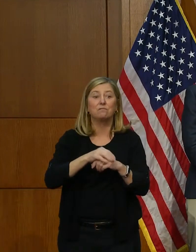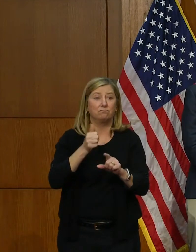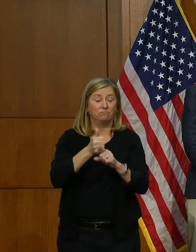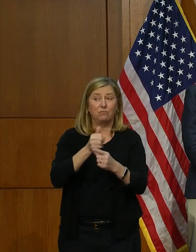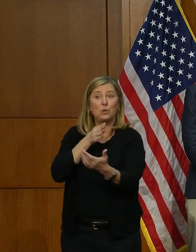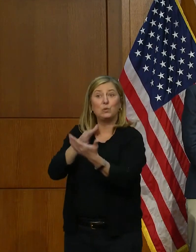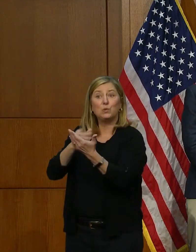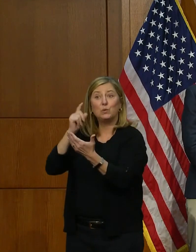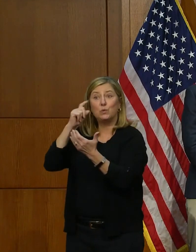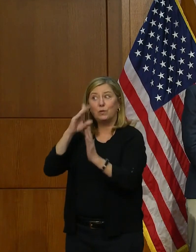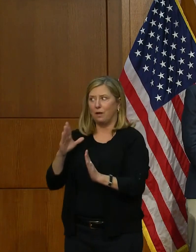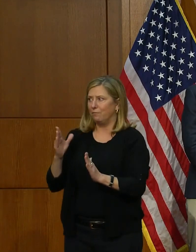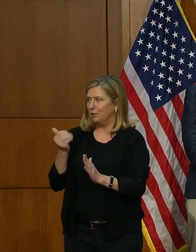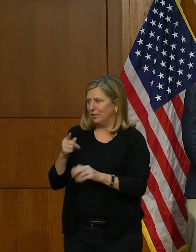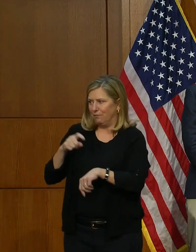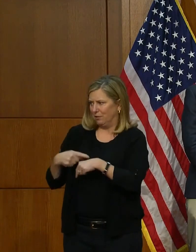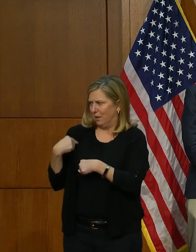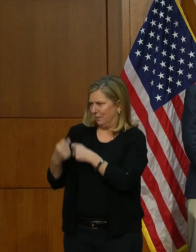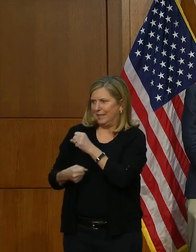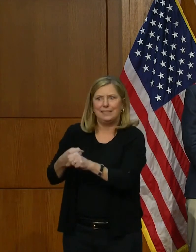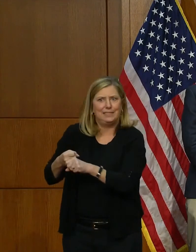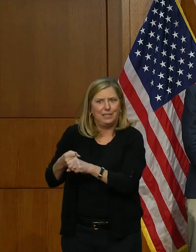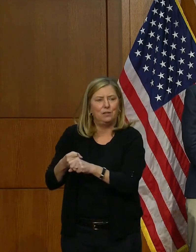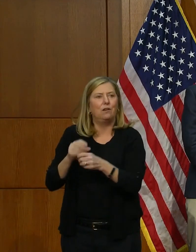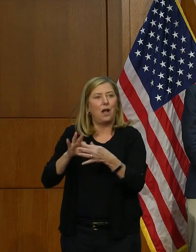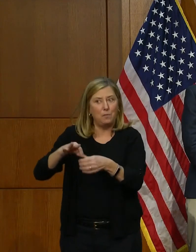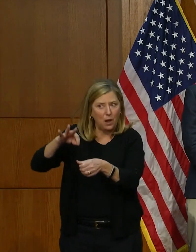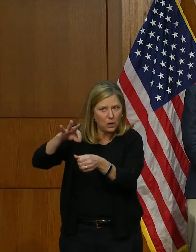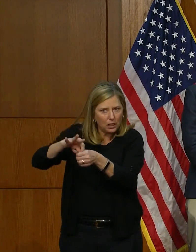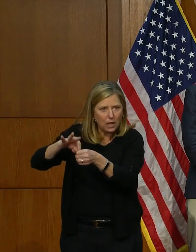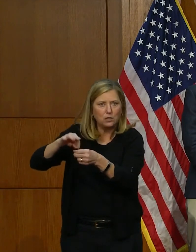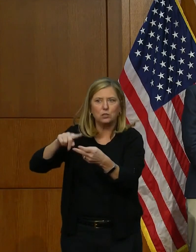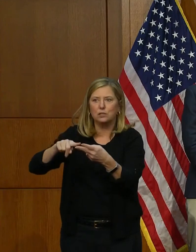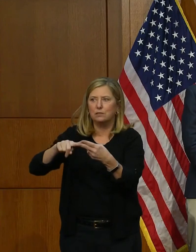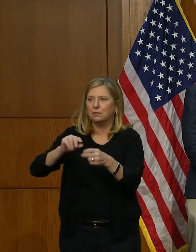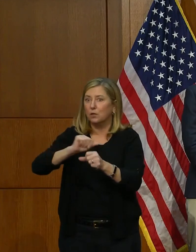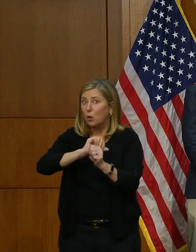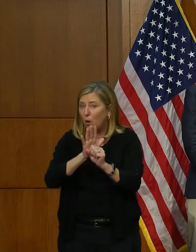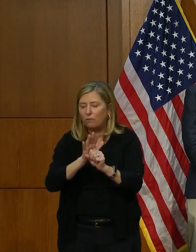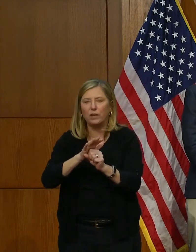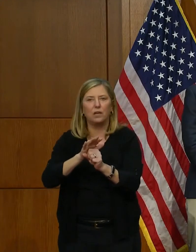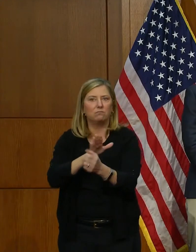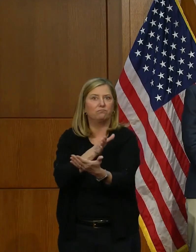RUNNING FOR OFFICE. HE HAS SUED THE GOVERNOR SEVERAL TIMES THIS